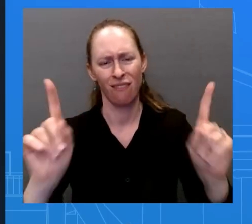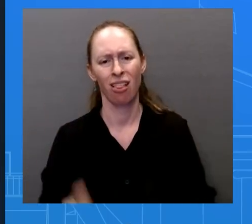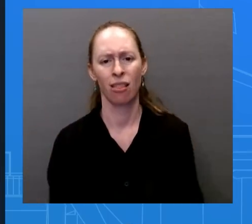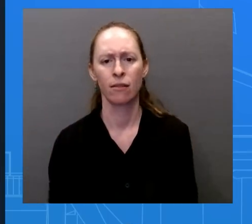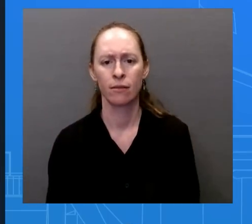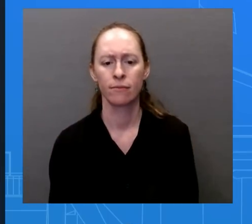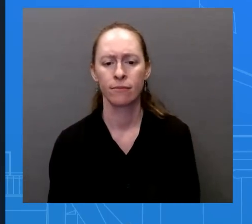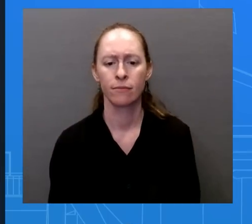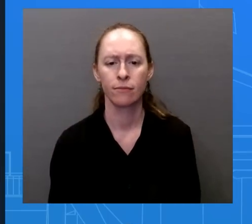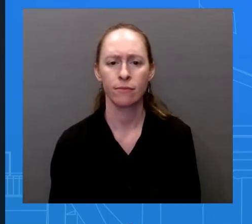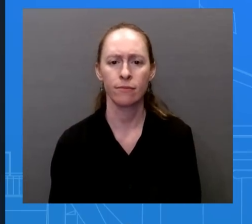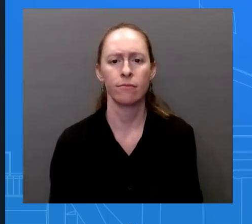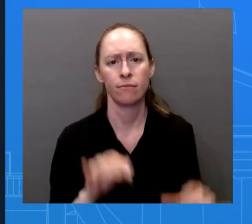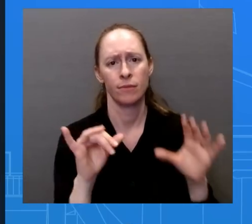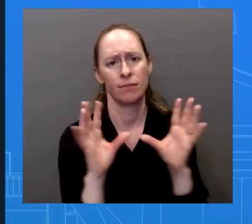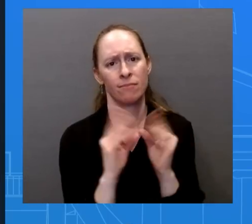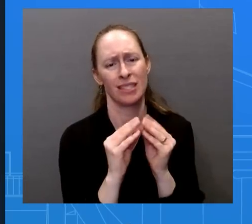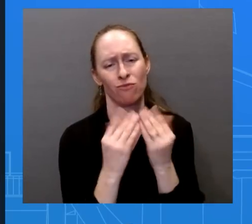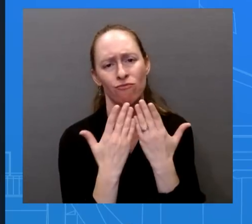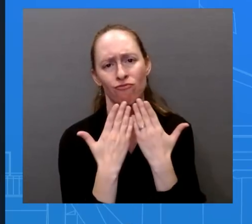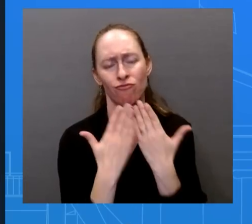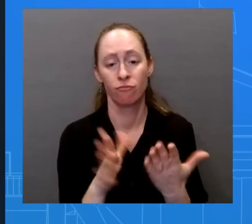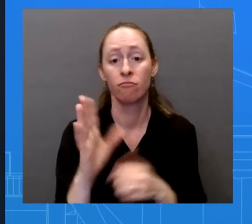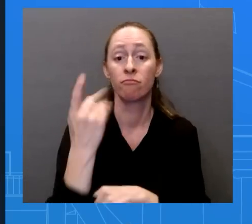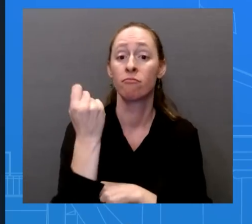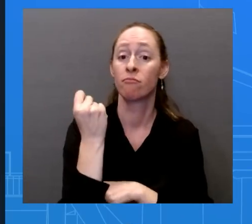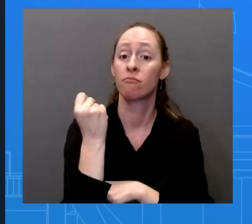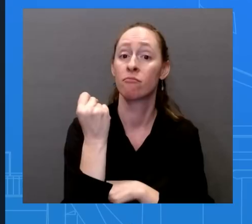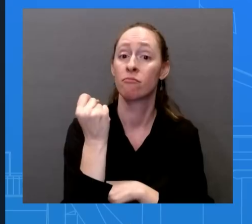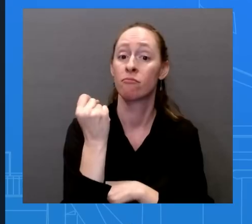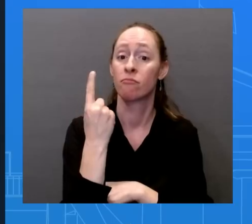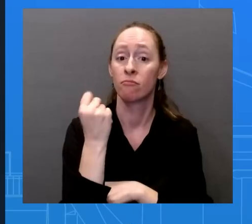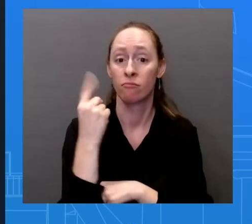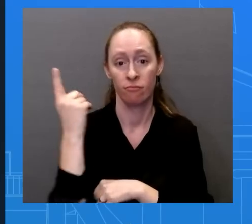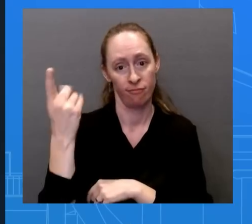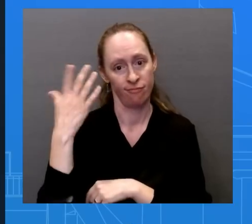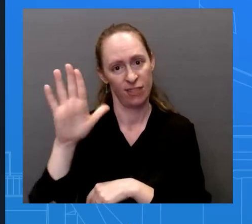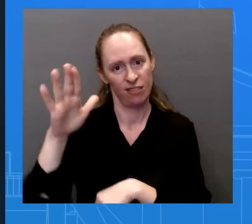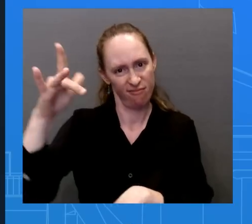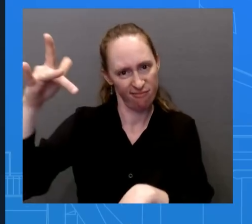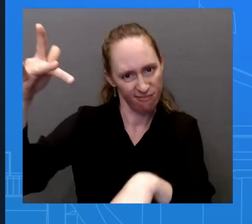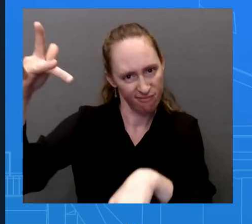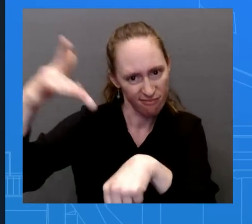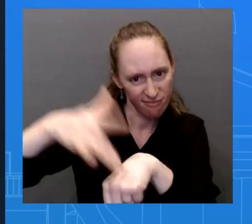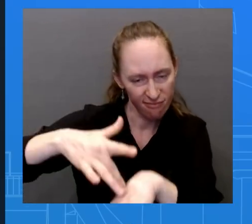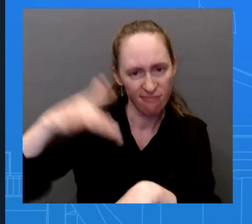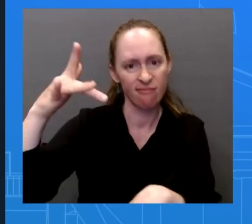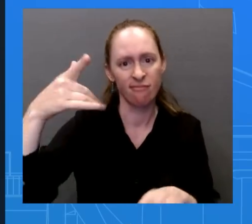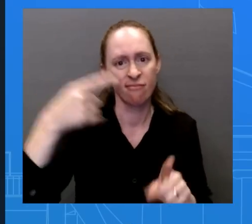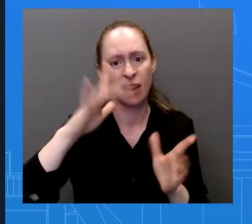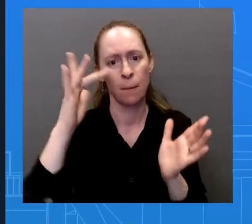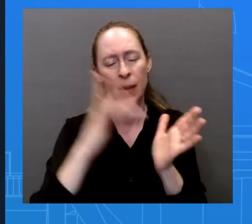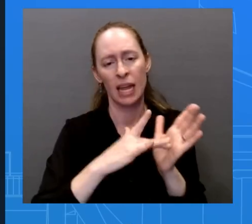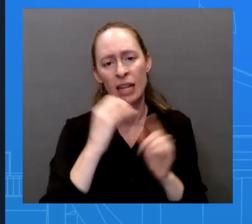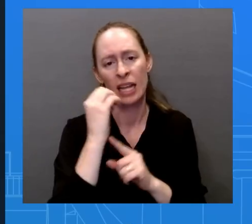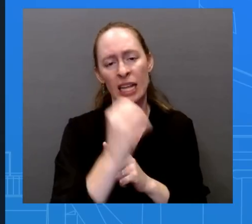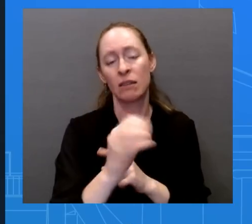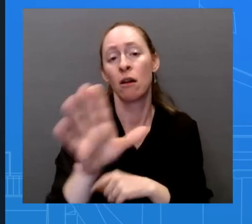how critical and important it is, as the President is moving forward with his foreign policy agenda. So, no, he does not regret it.